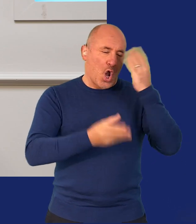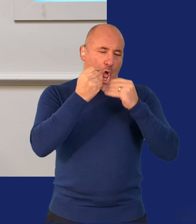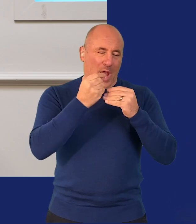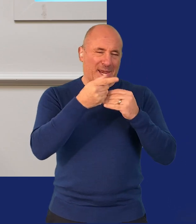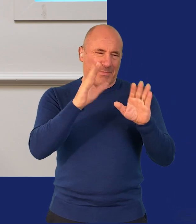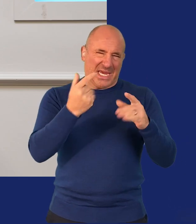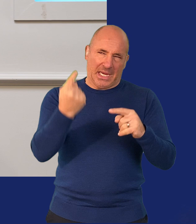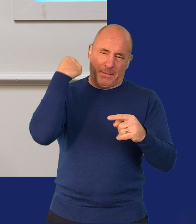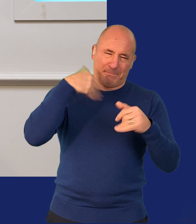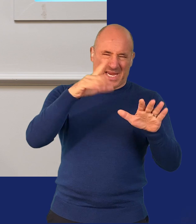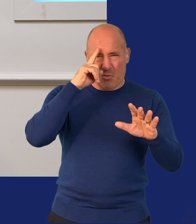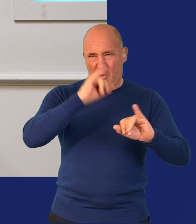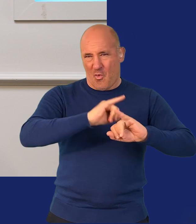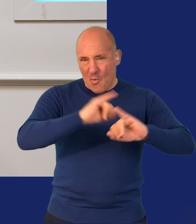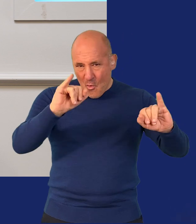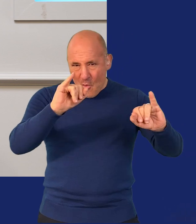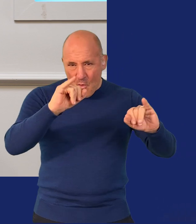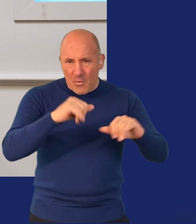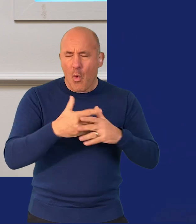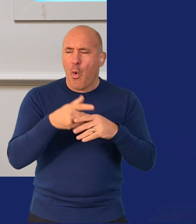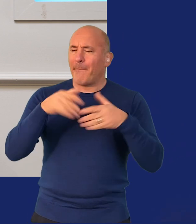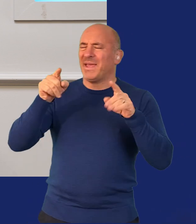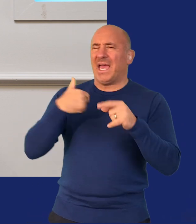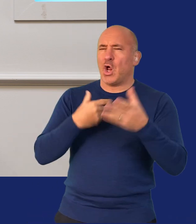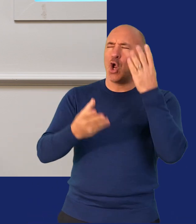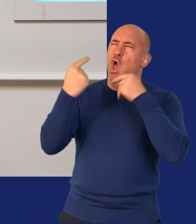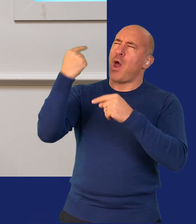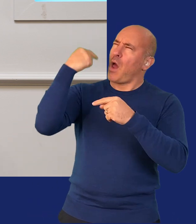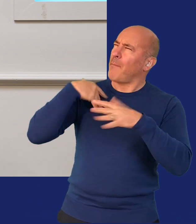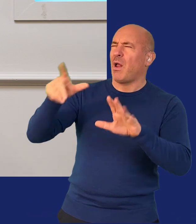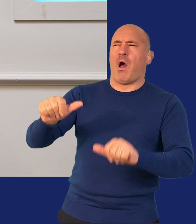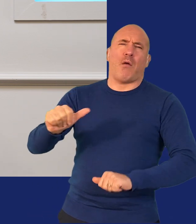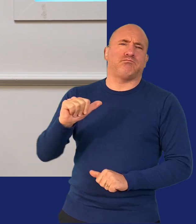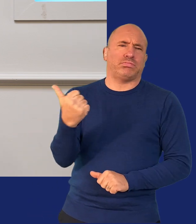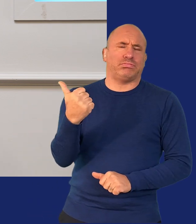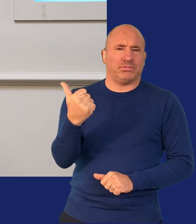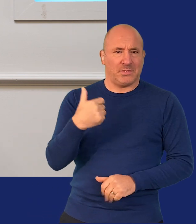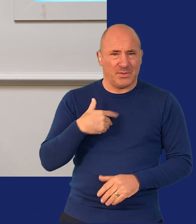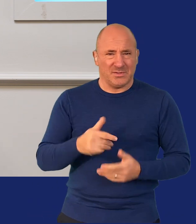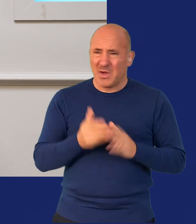learning experience that you've had. It doesn't have to be e- learning, it could be, you know, from lectures at university or anything.